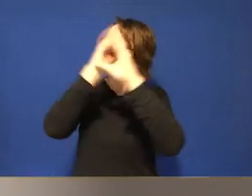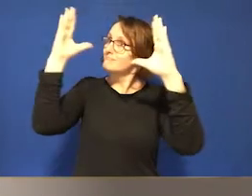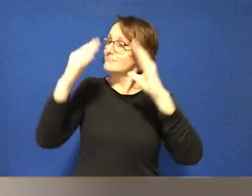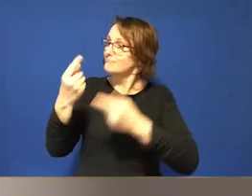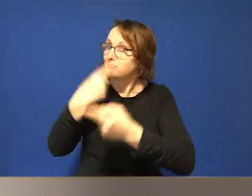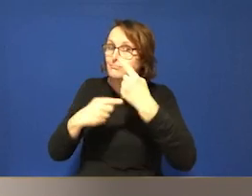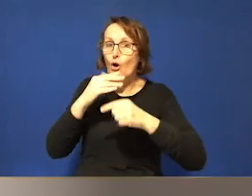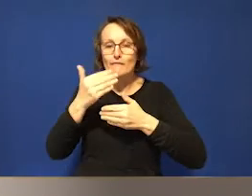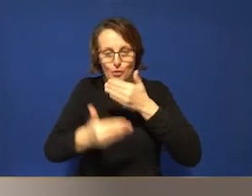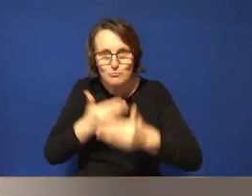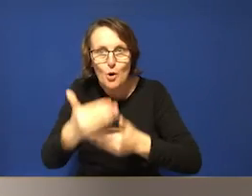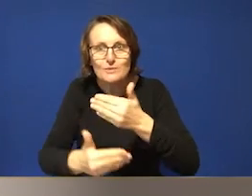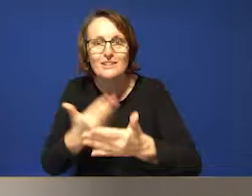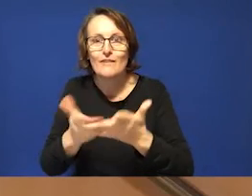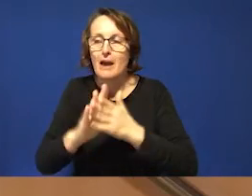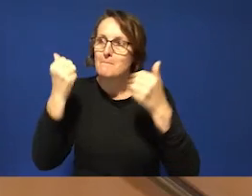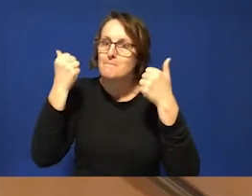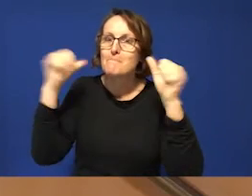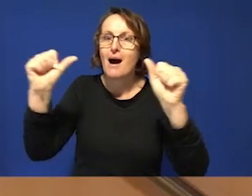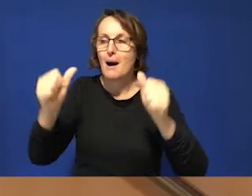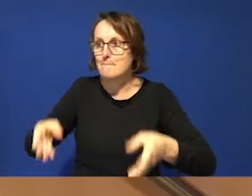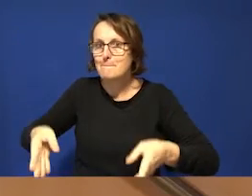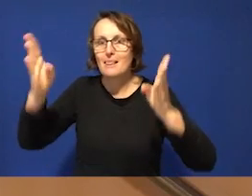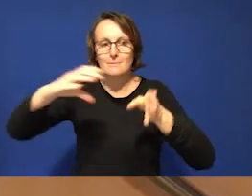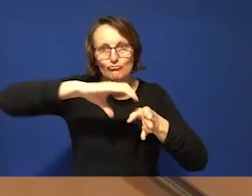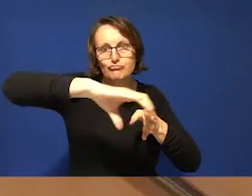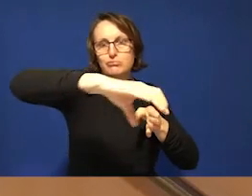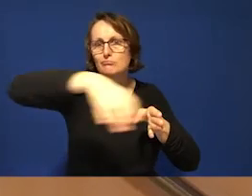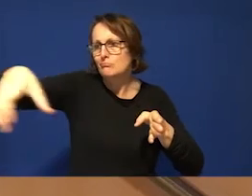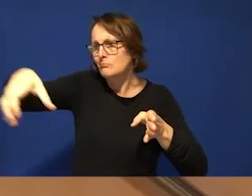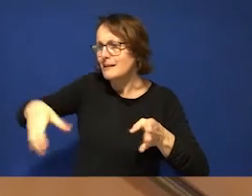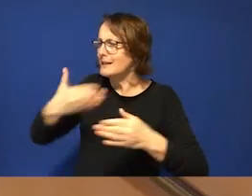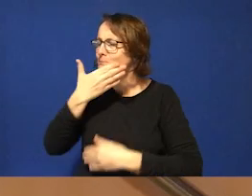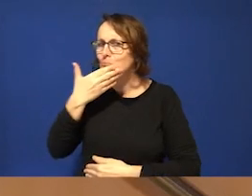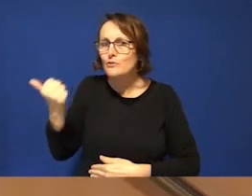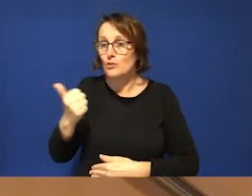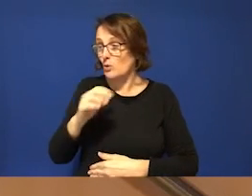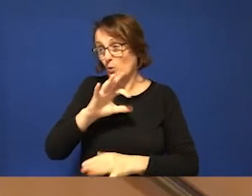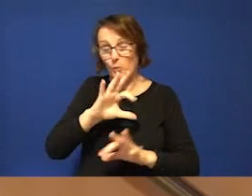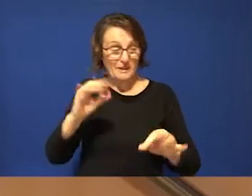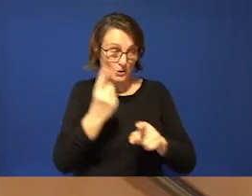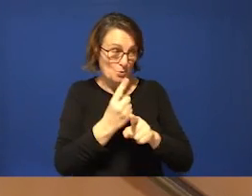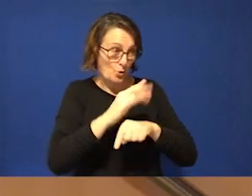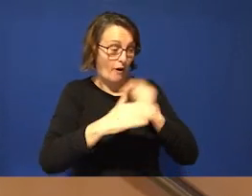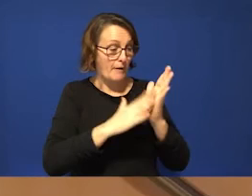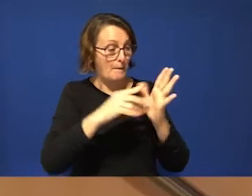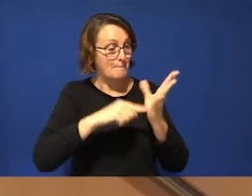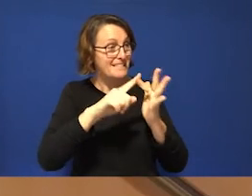and all of the realization of what is a beautiful building. We didn't actually get to talk about the materials, but there's some exquisite,